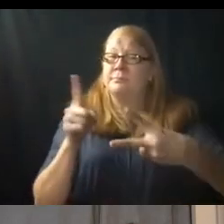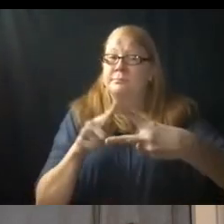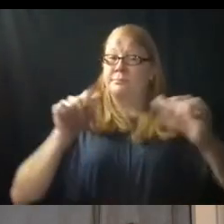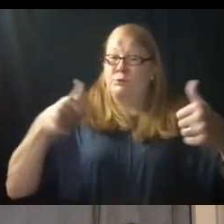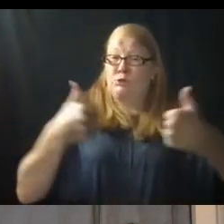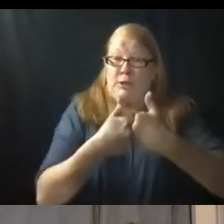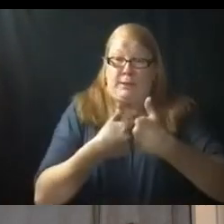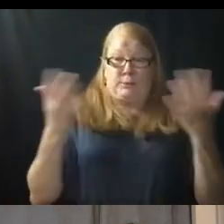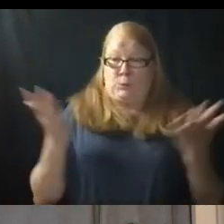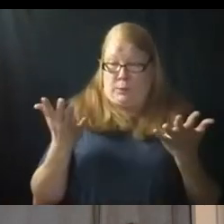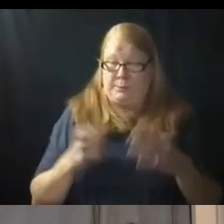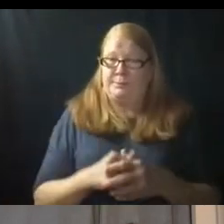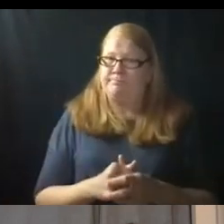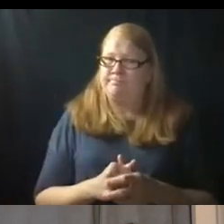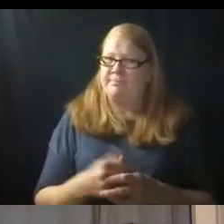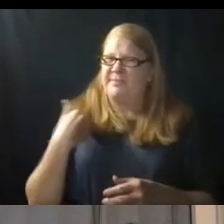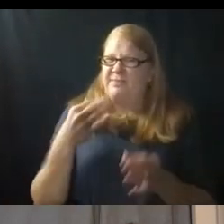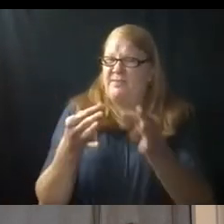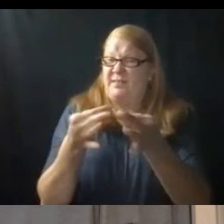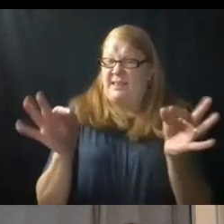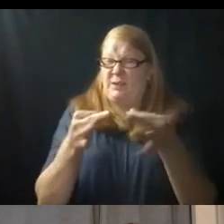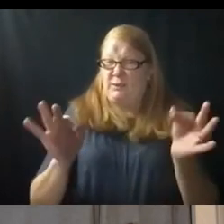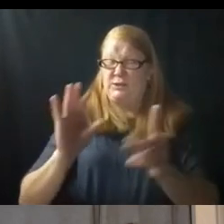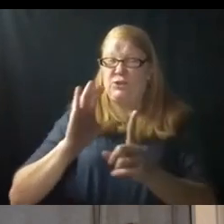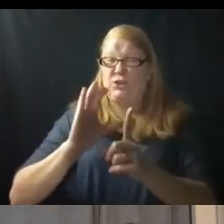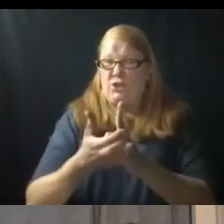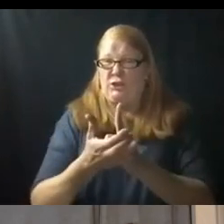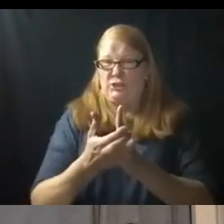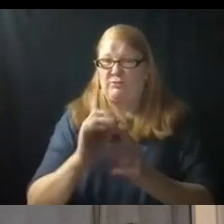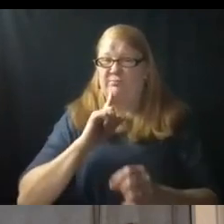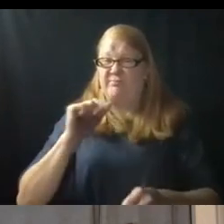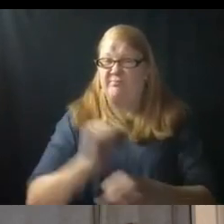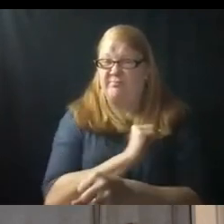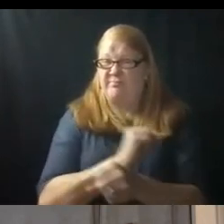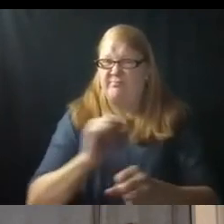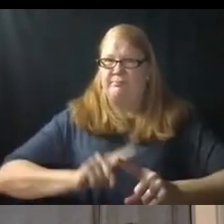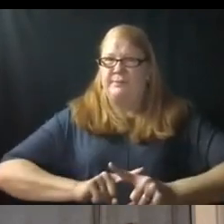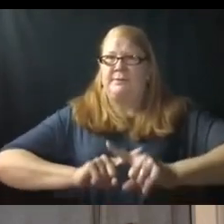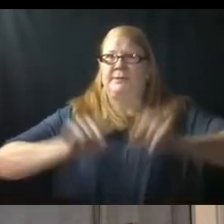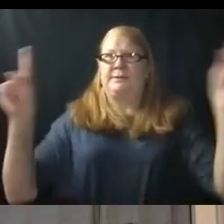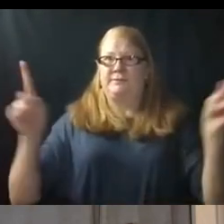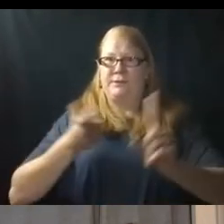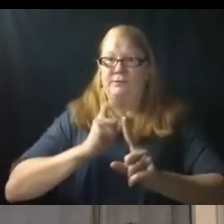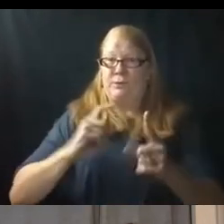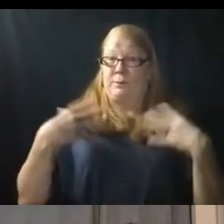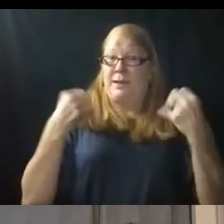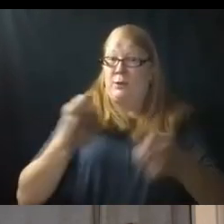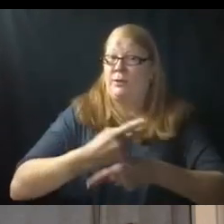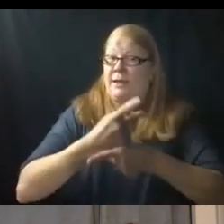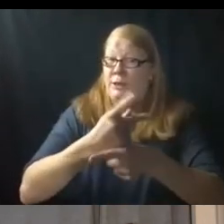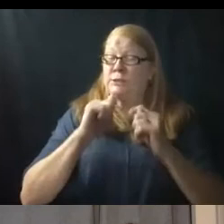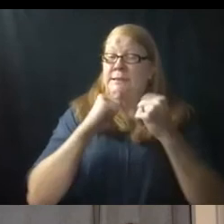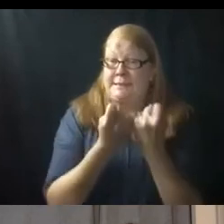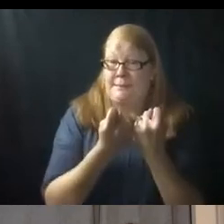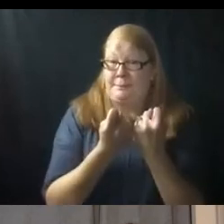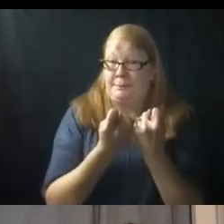First, some of the challenges include language and culture that are often different from the healthcare team.